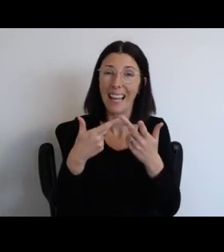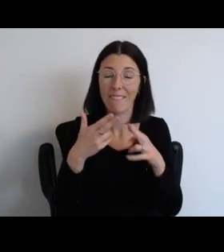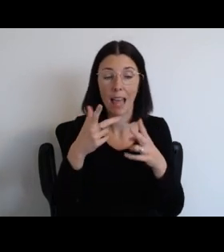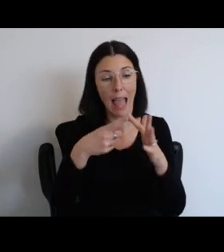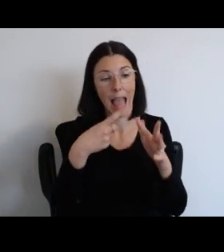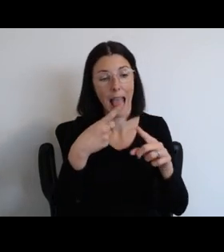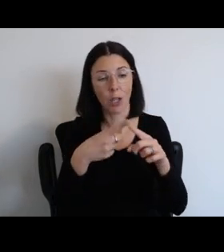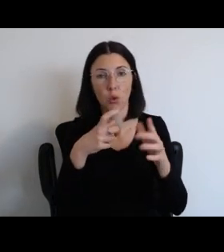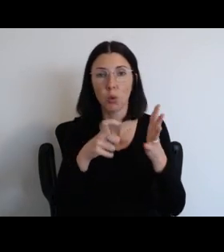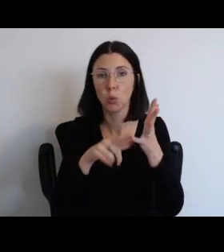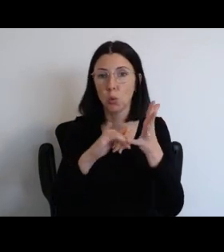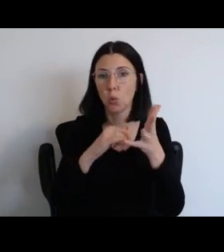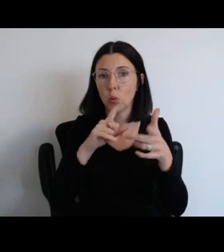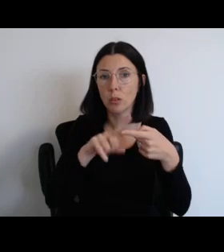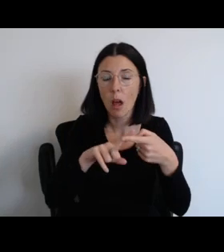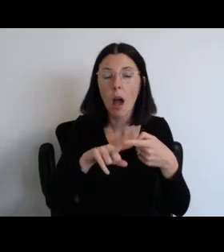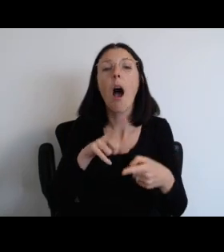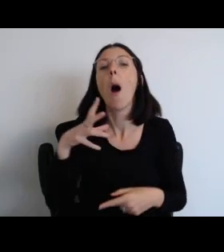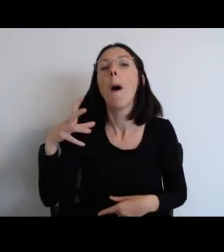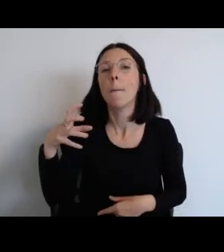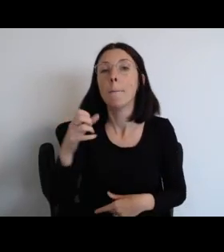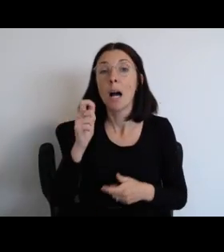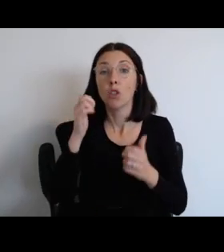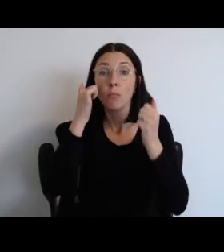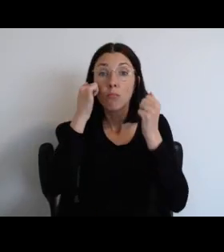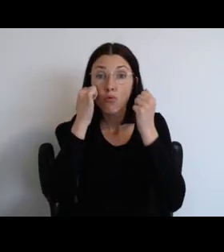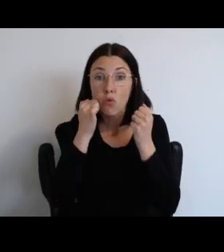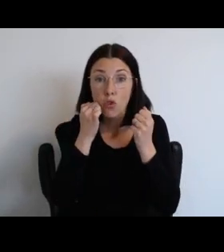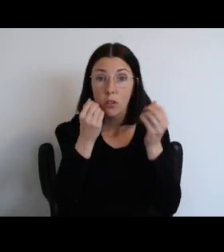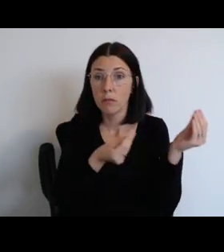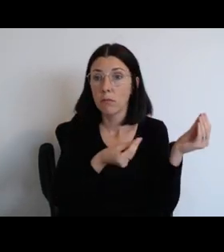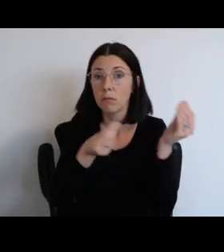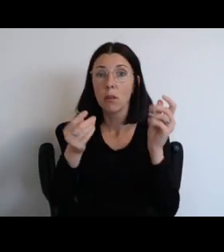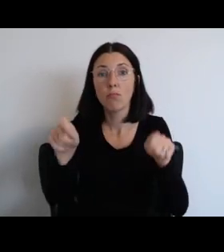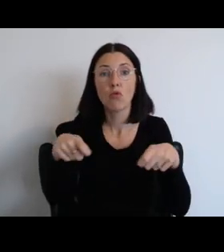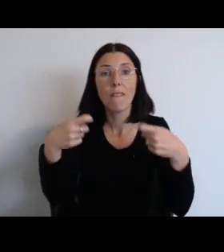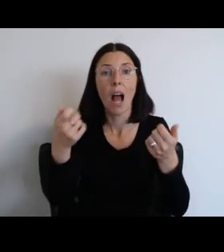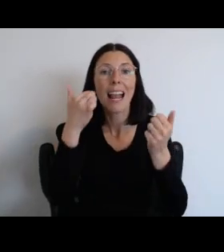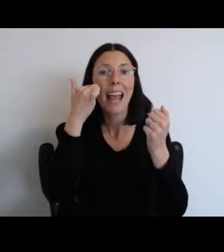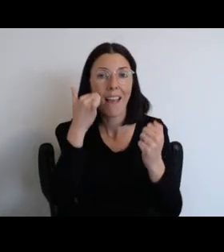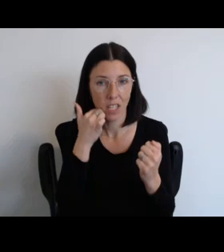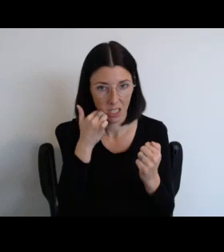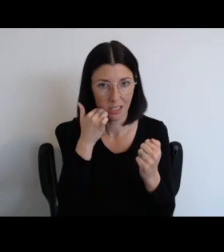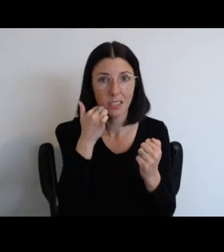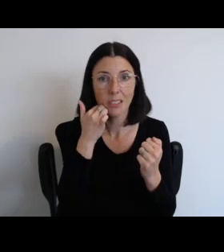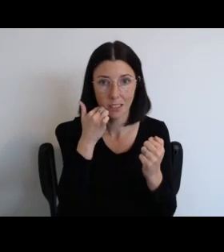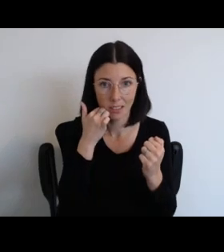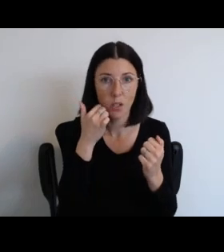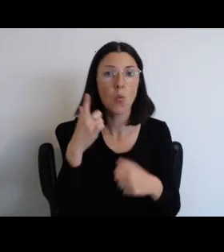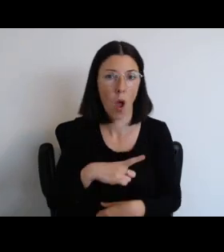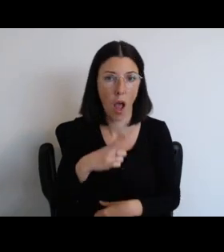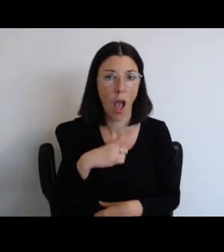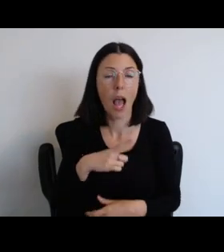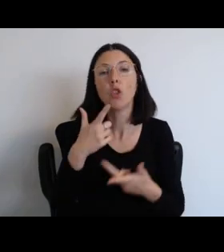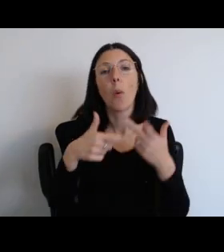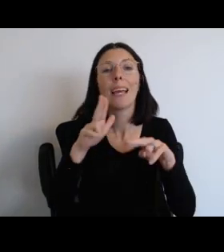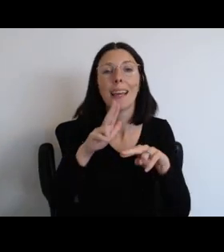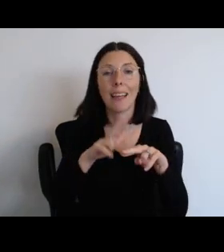to prove um with some evidence that they have that excuse so if a party has um contravened an order